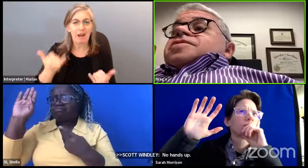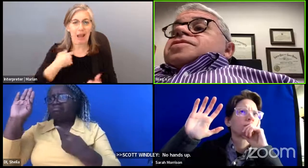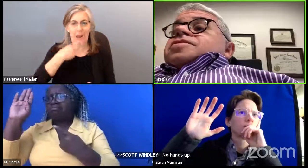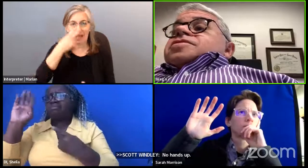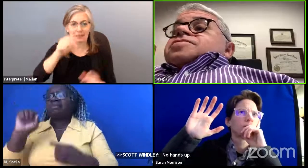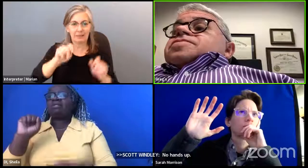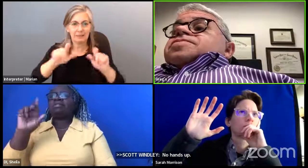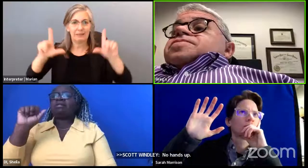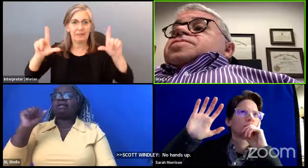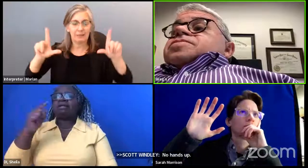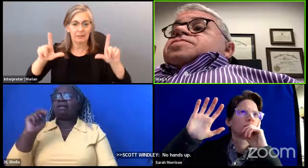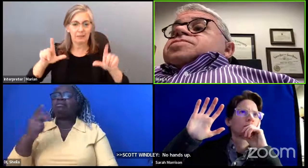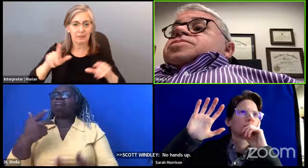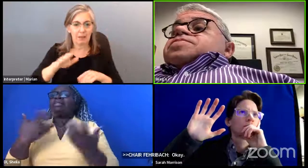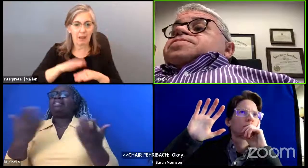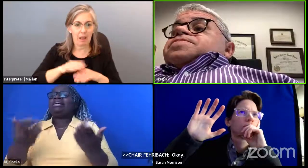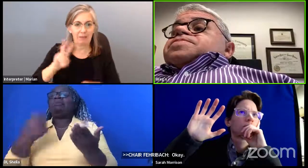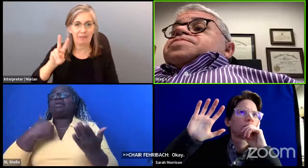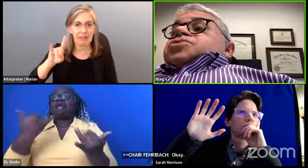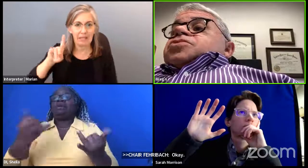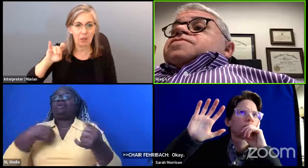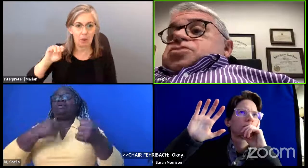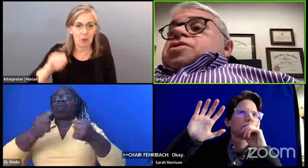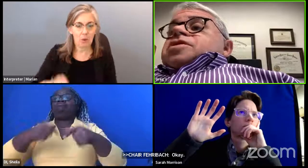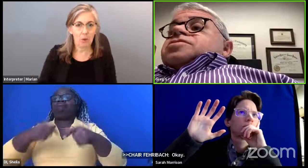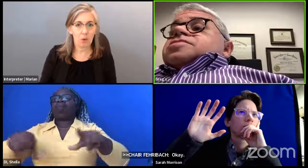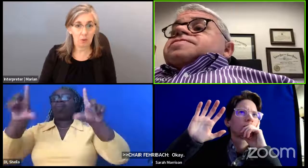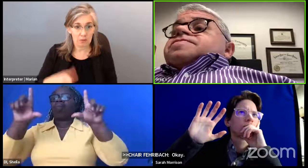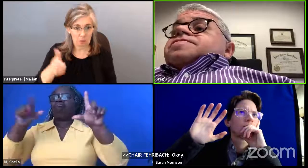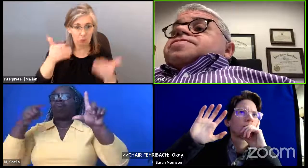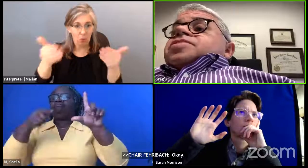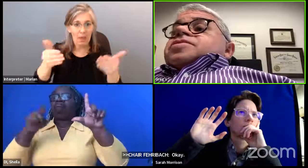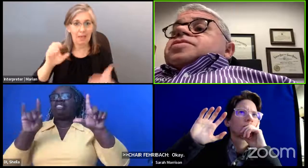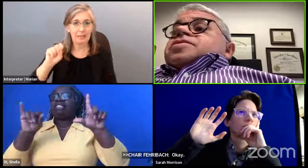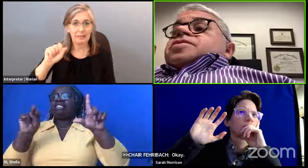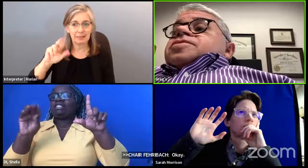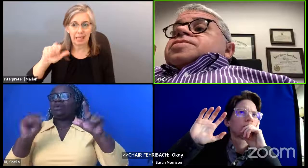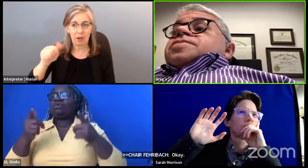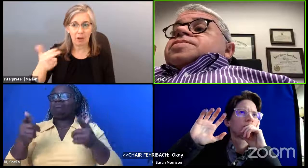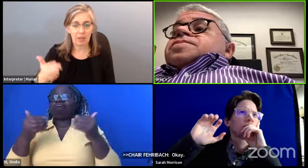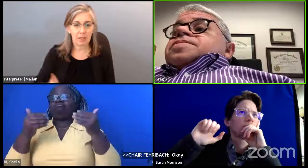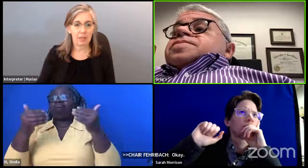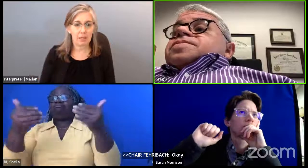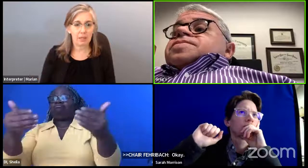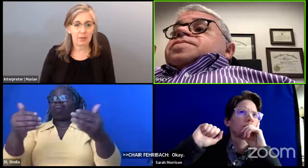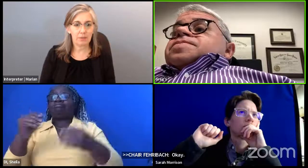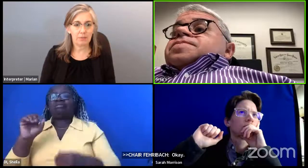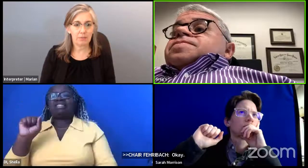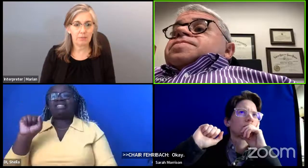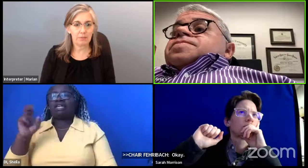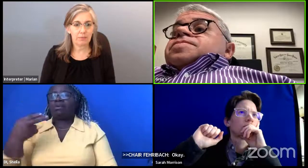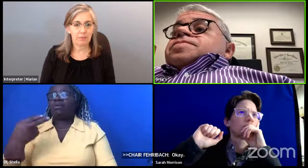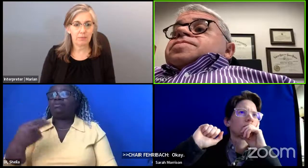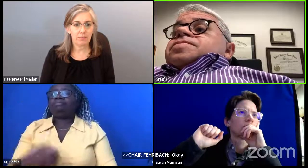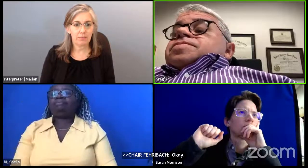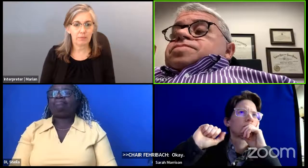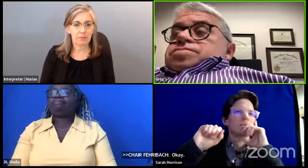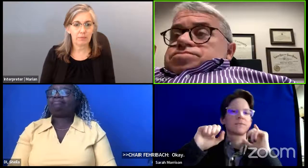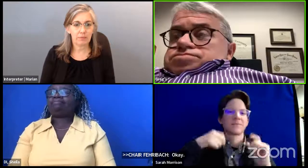Sarah, there you are. Go ahead?